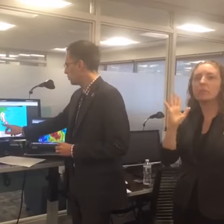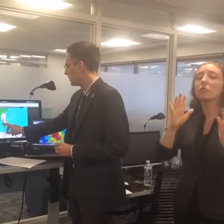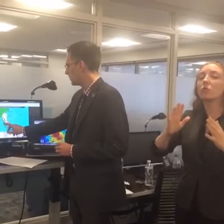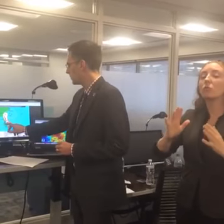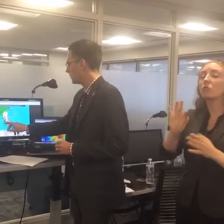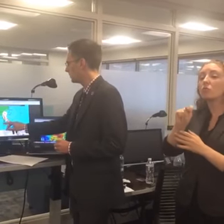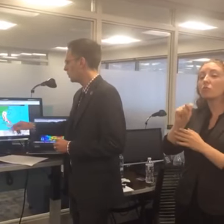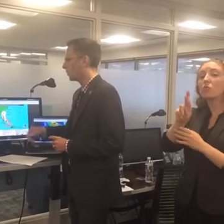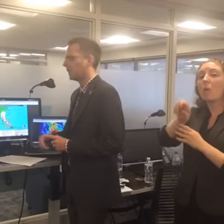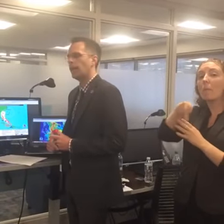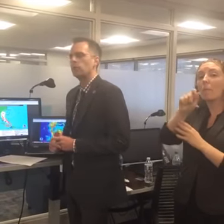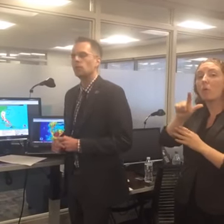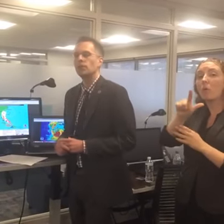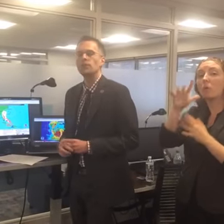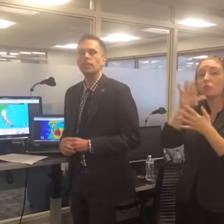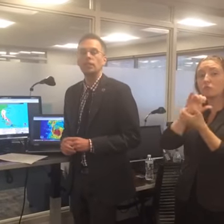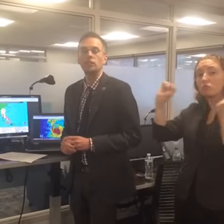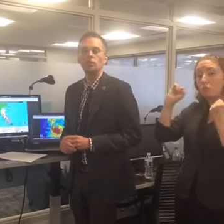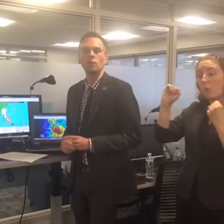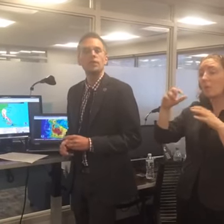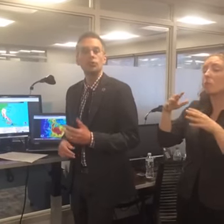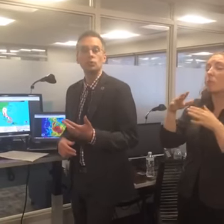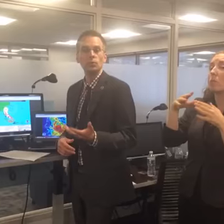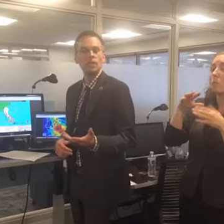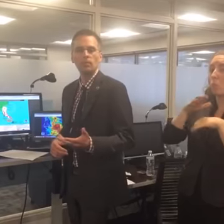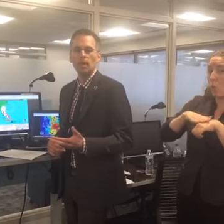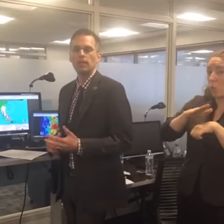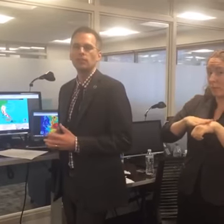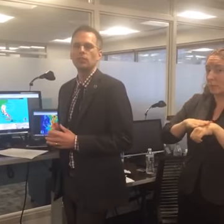portions of southern Florida as well as the Keys, so one thing, do keep in mind as this